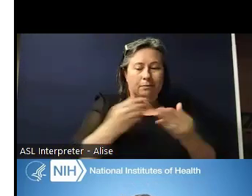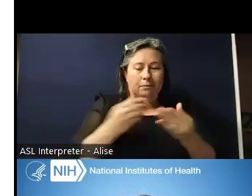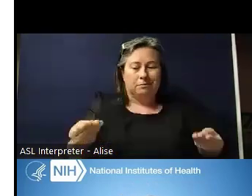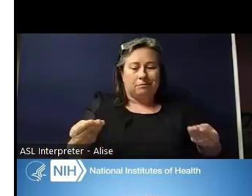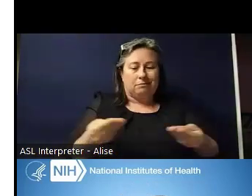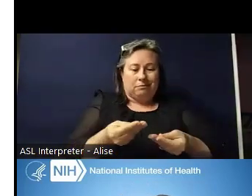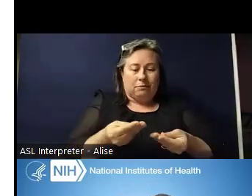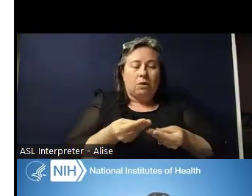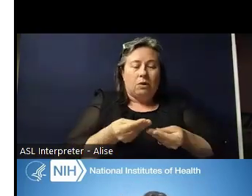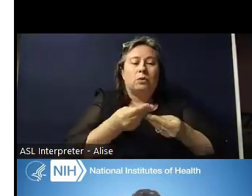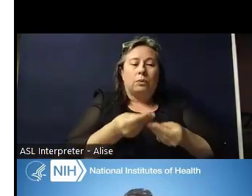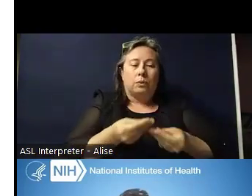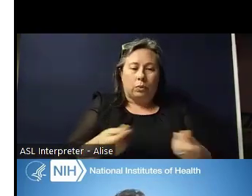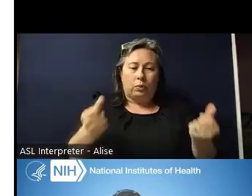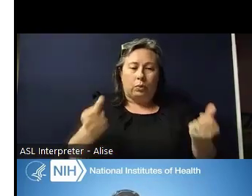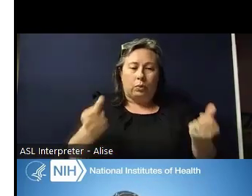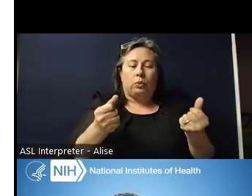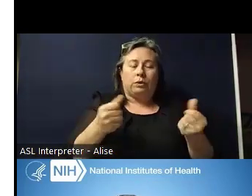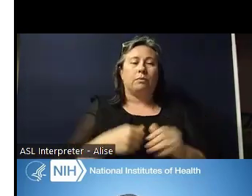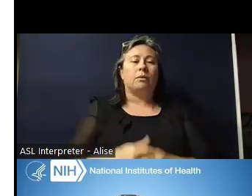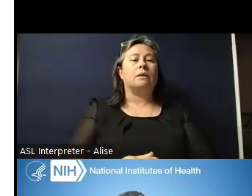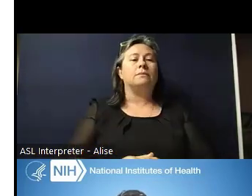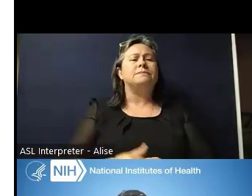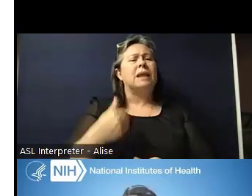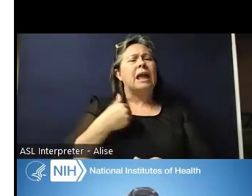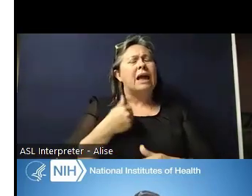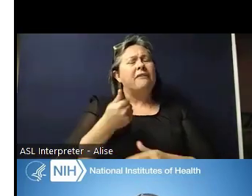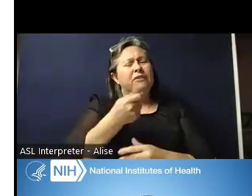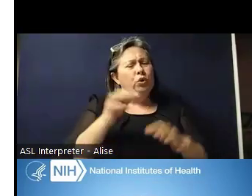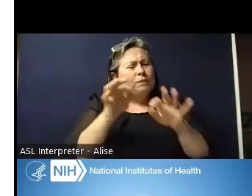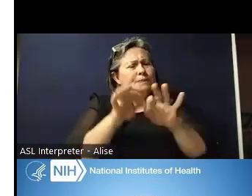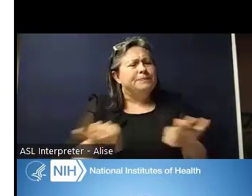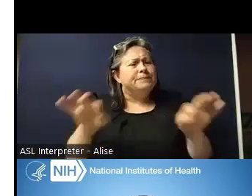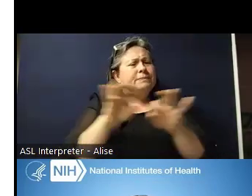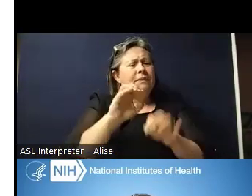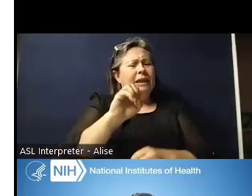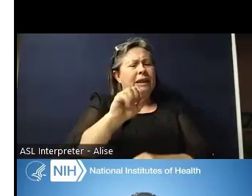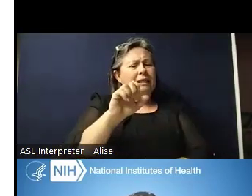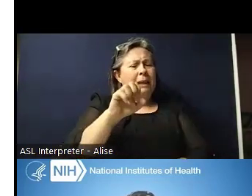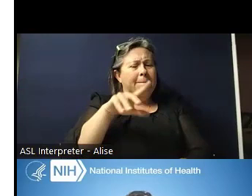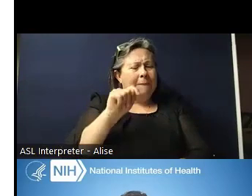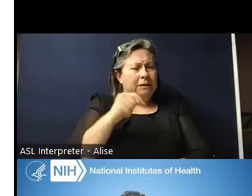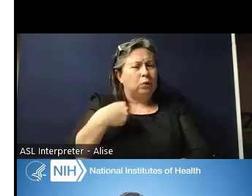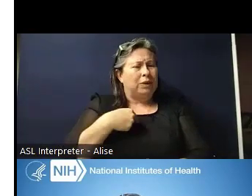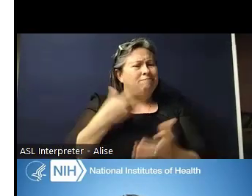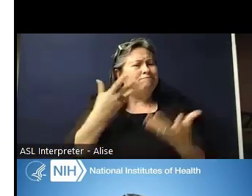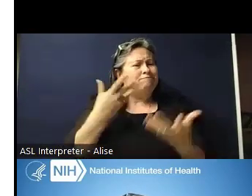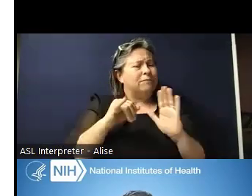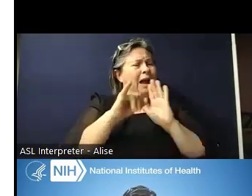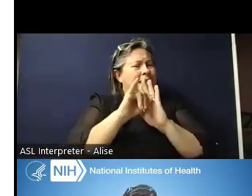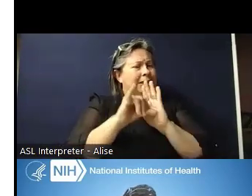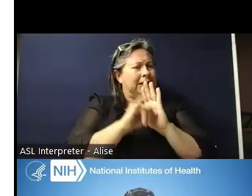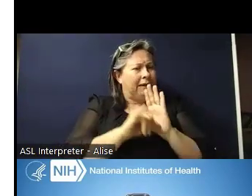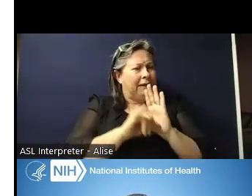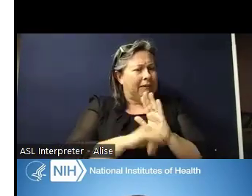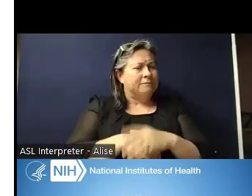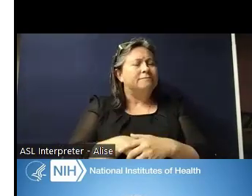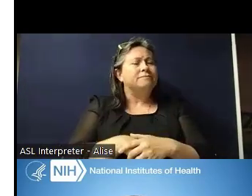And so we have a few critical and key elements here that we've identified, and it's laid out when filling out the NIH grants policy statement.